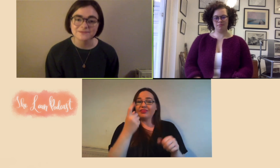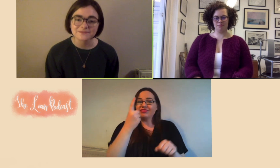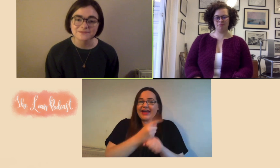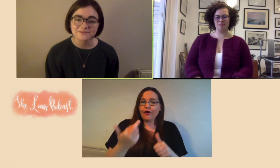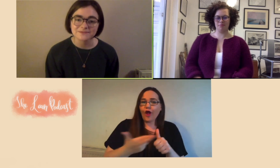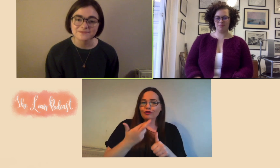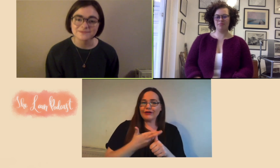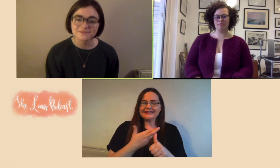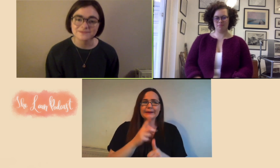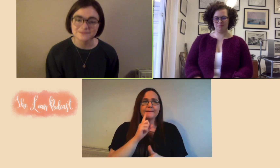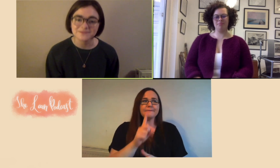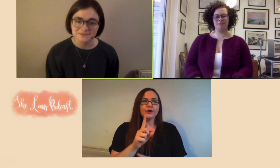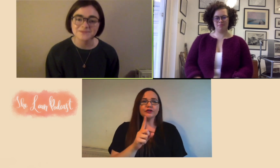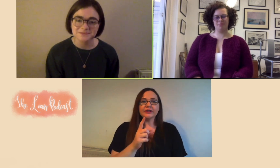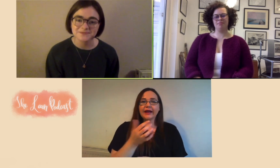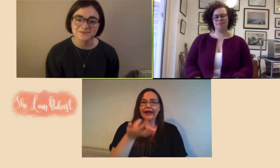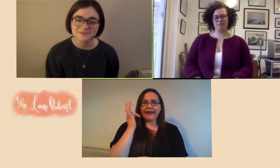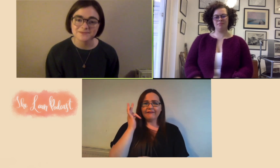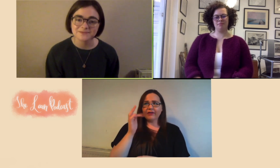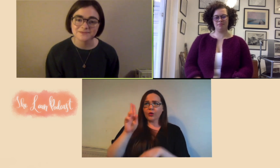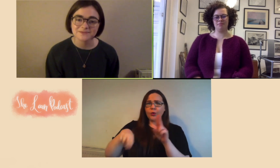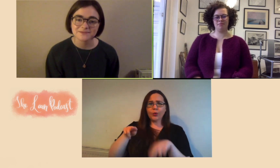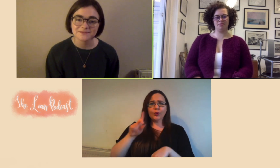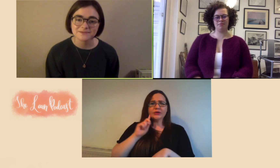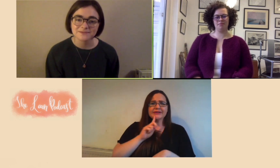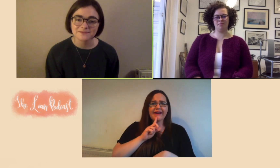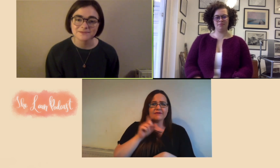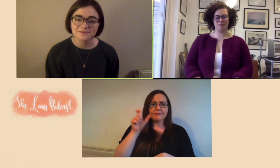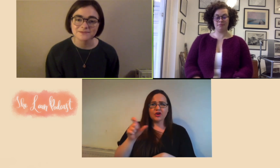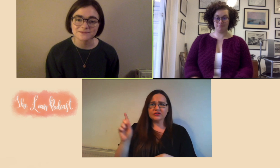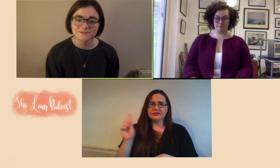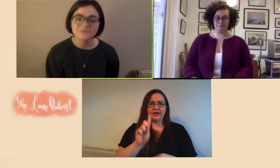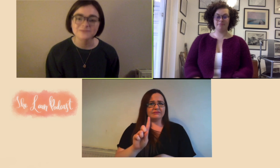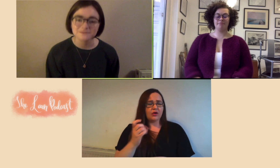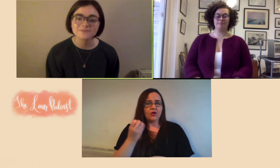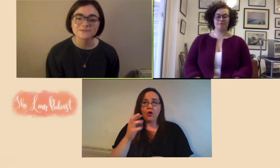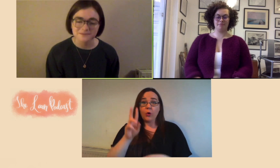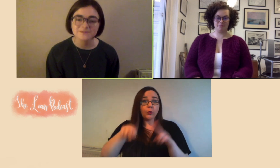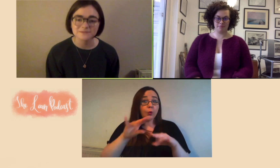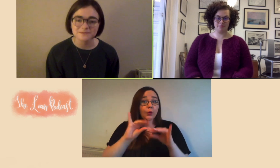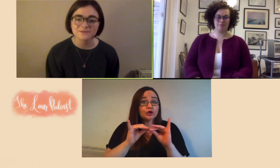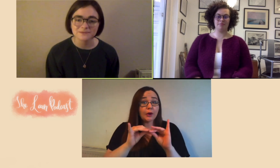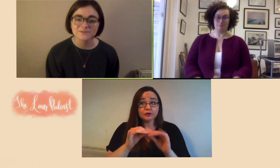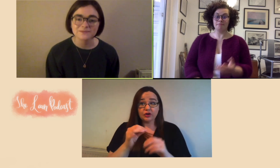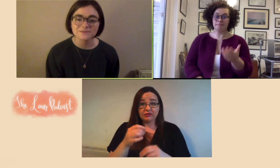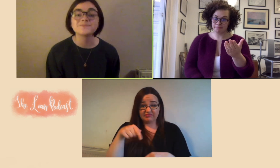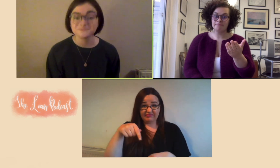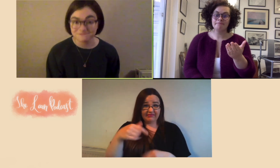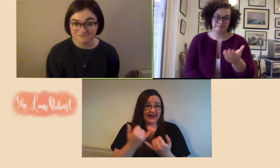and that relationship was already there in advance. So I can't imagine what it's like for a new deaf person